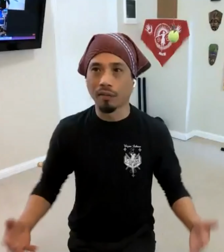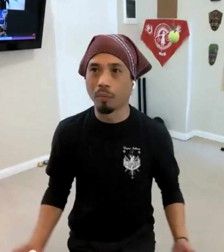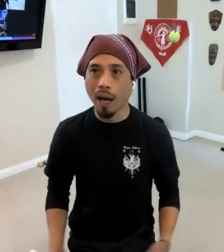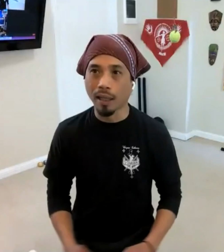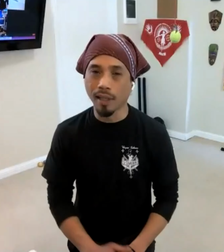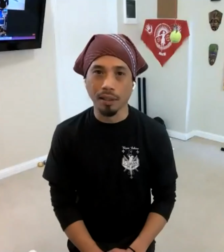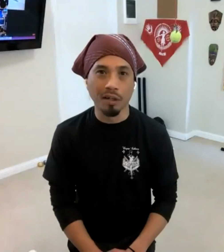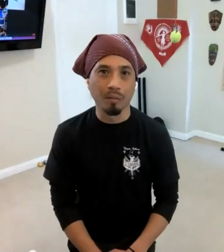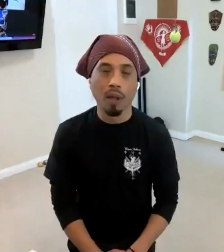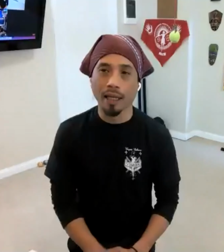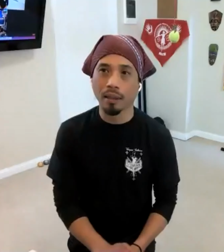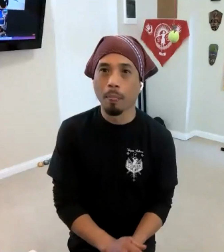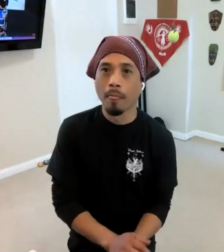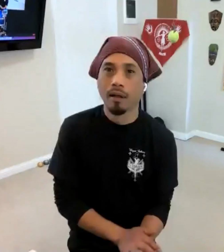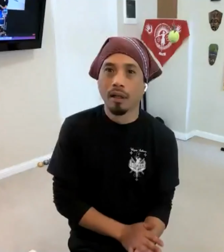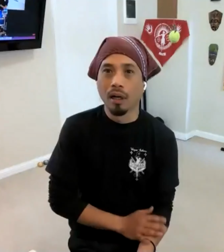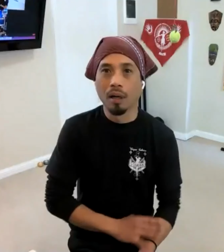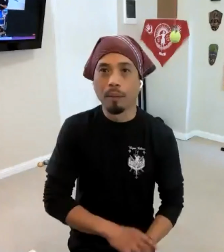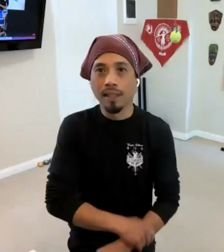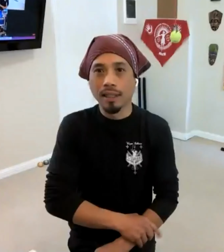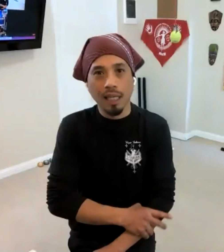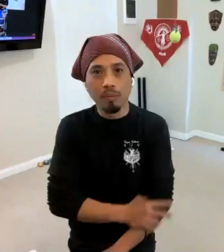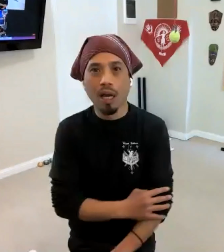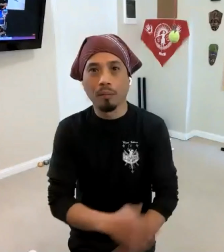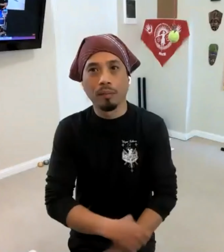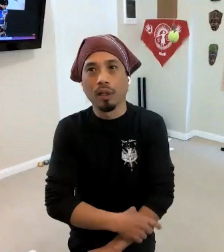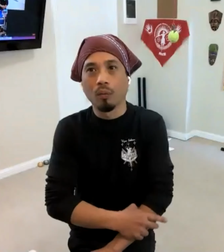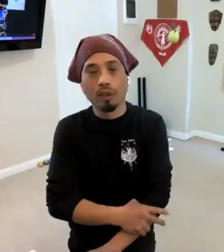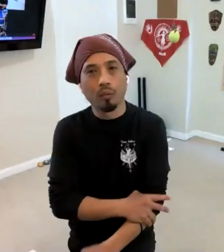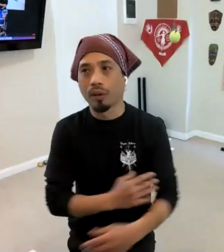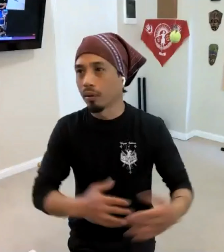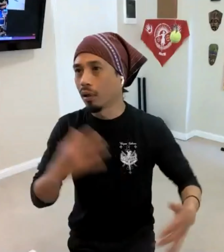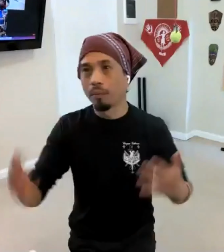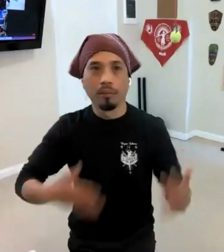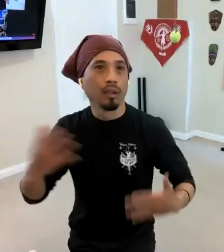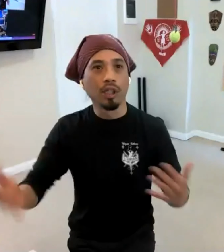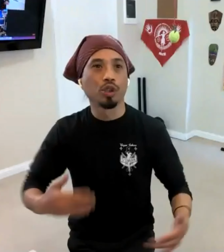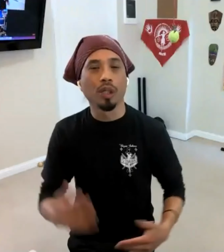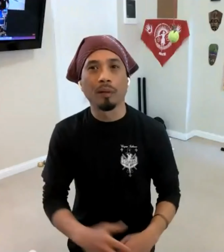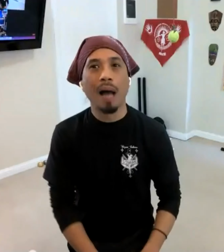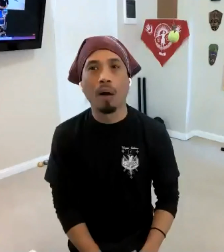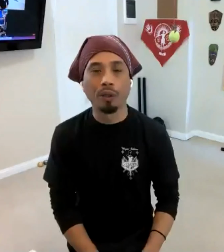THE PLANET. AT THE SAME TIME WORKING WITH LEADERSHIP AND EMPOWERING YOUNG